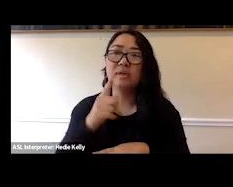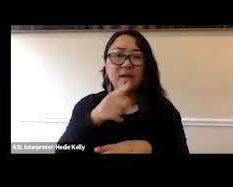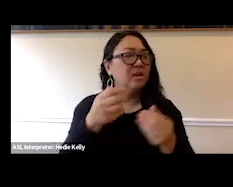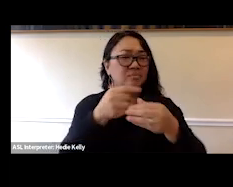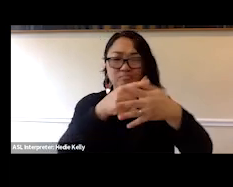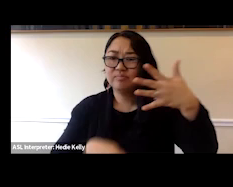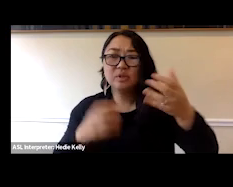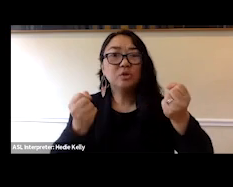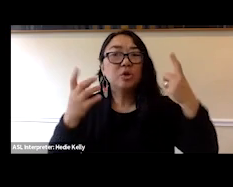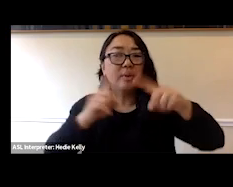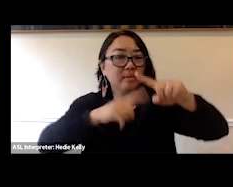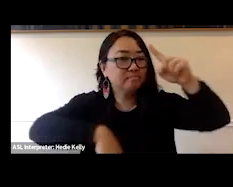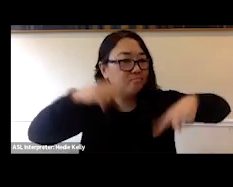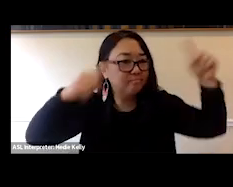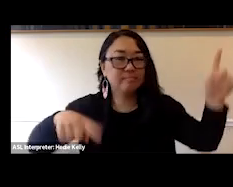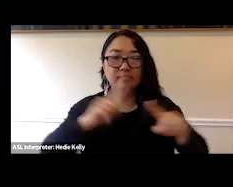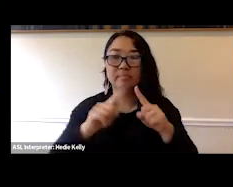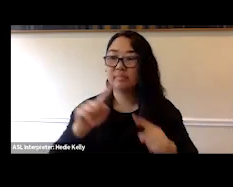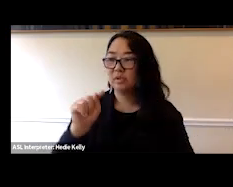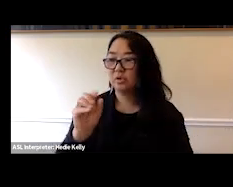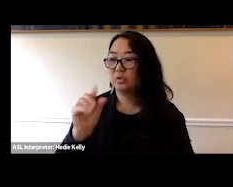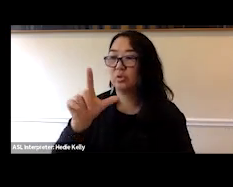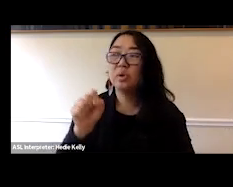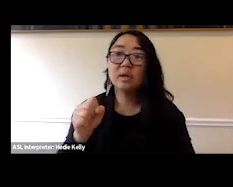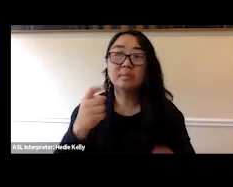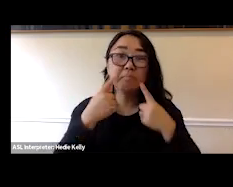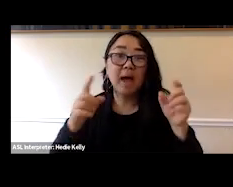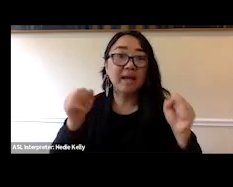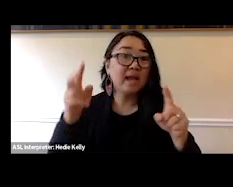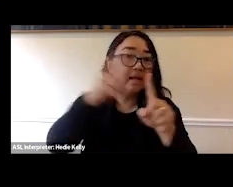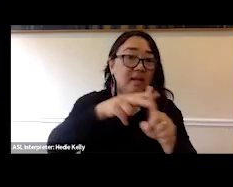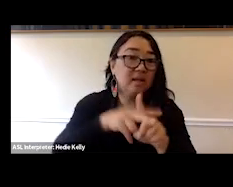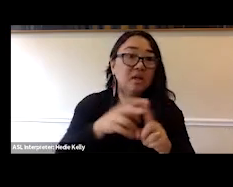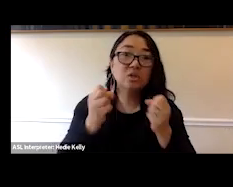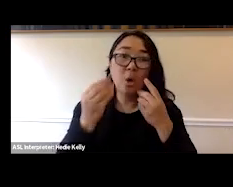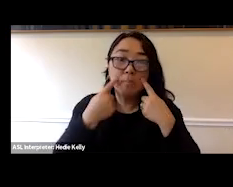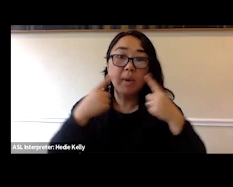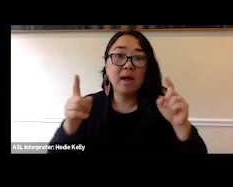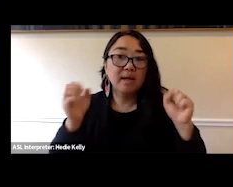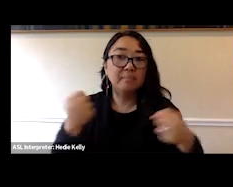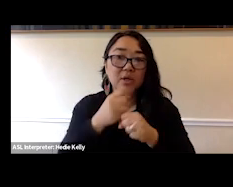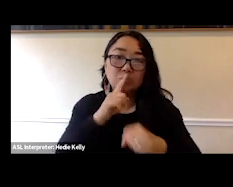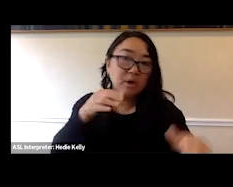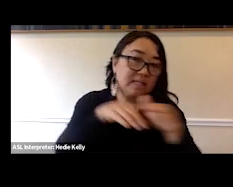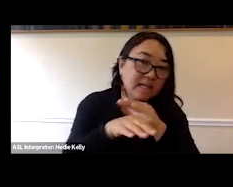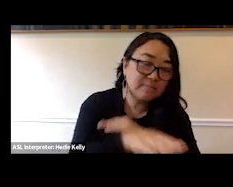to make sure that what we're producing is accessible. So there are websites that you can go to that you can use an eyedropper tool like Mike demonstrated.